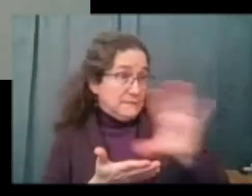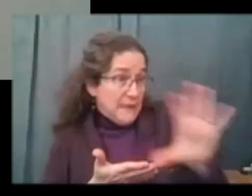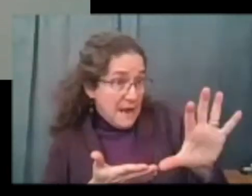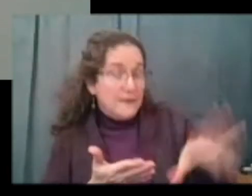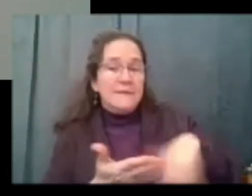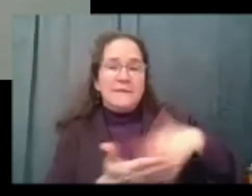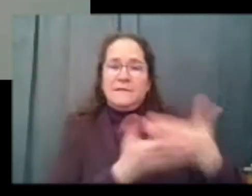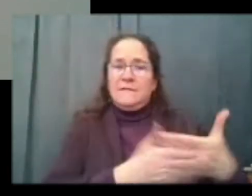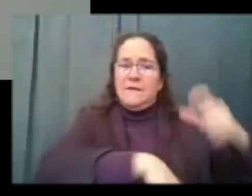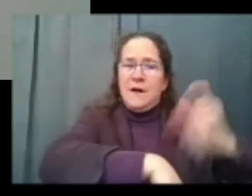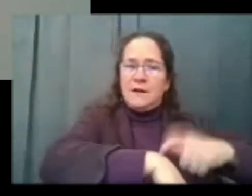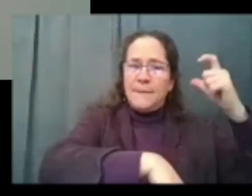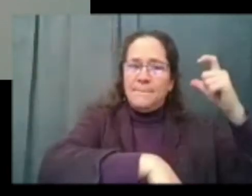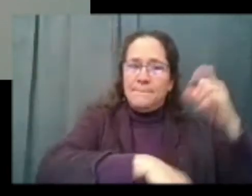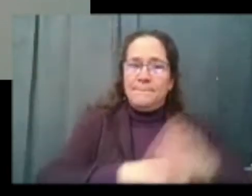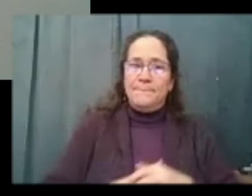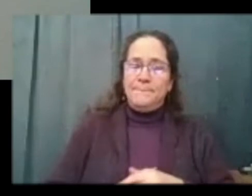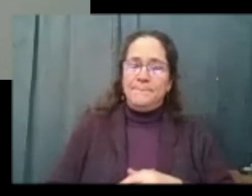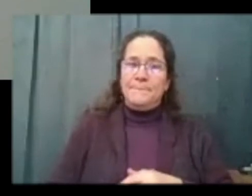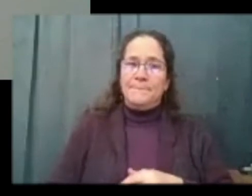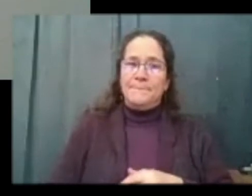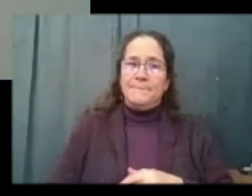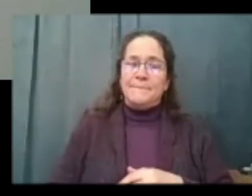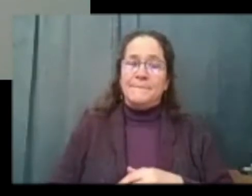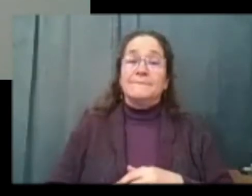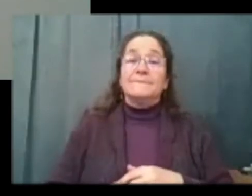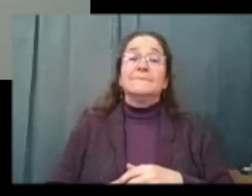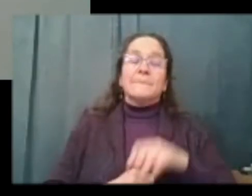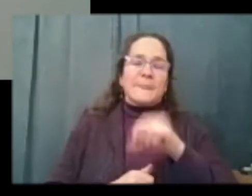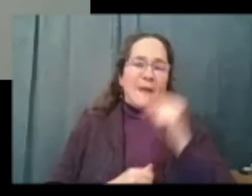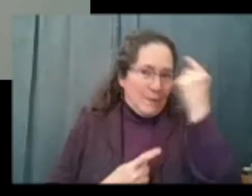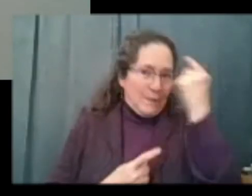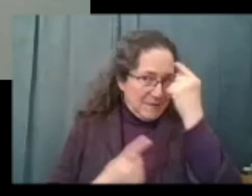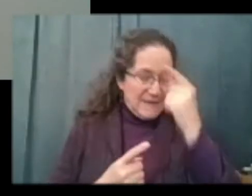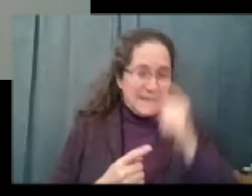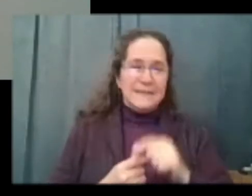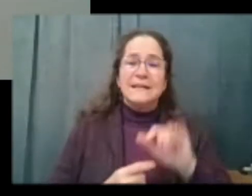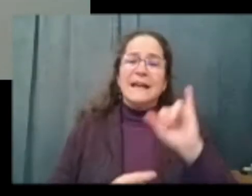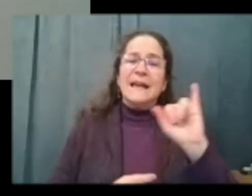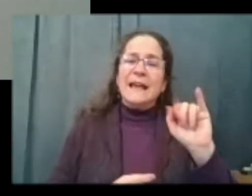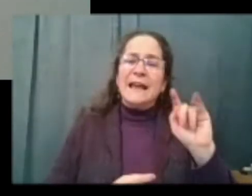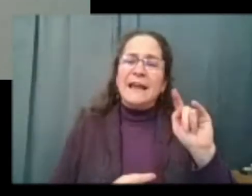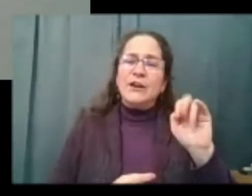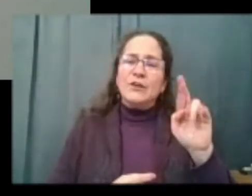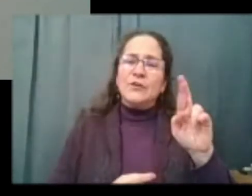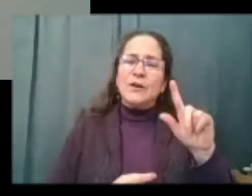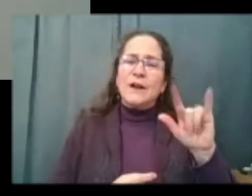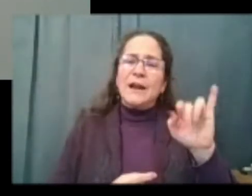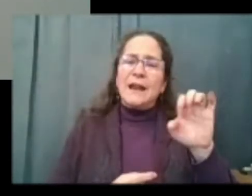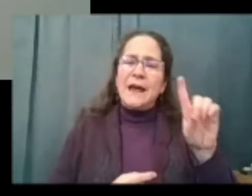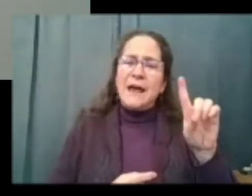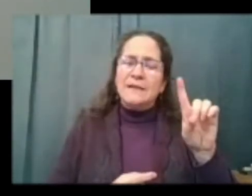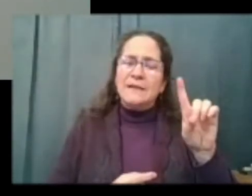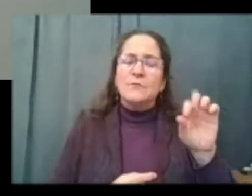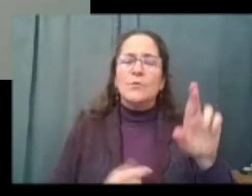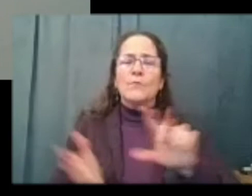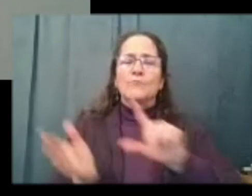Another consideration is the need for interlined or print copies to match any Braille, so this